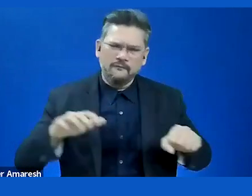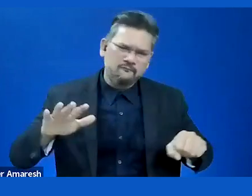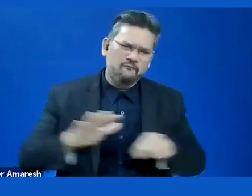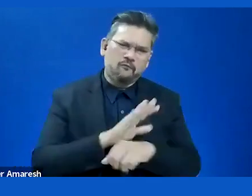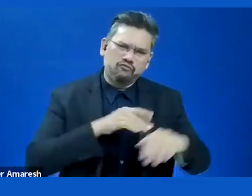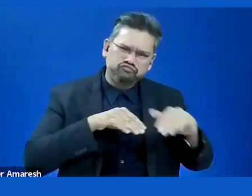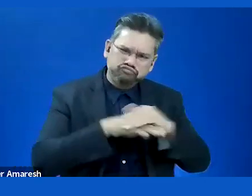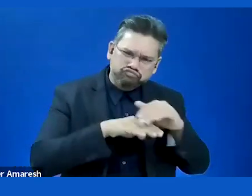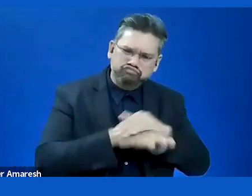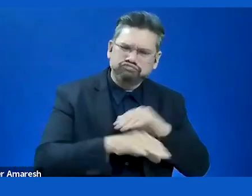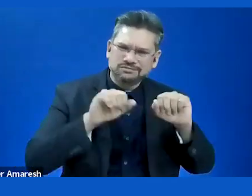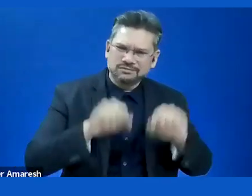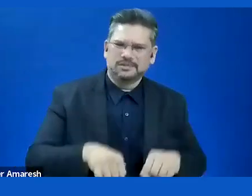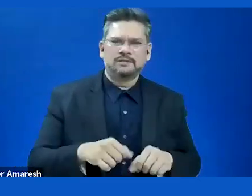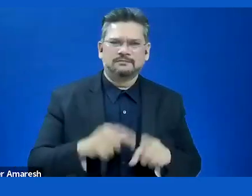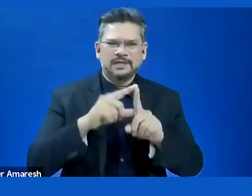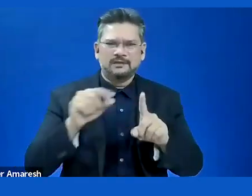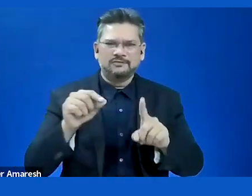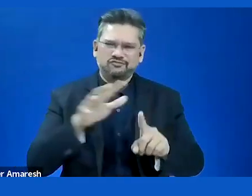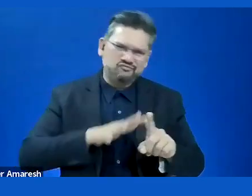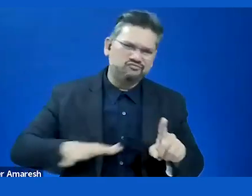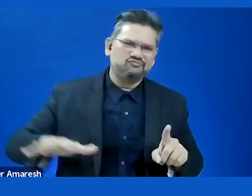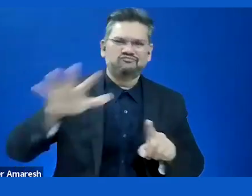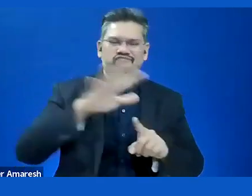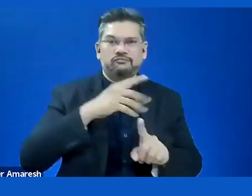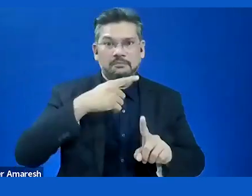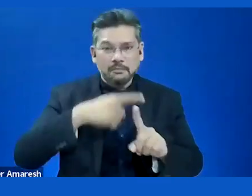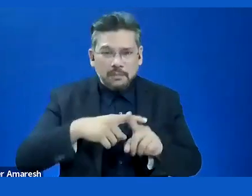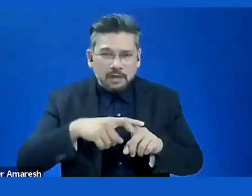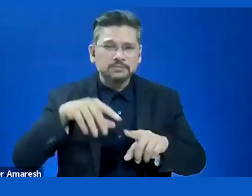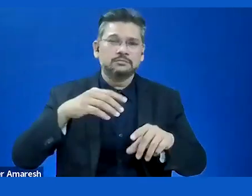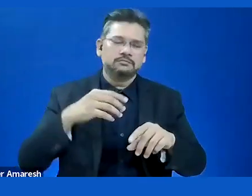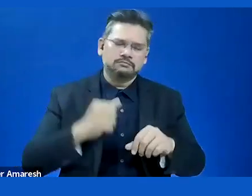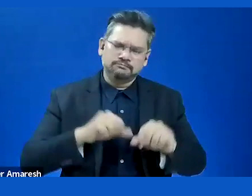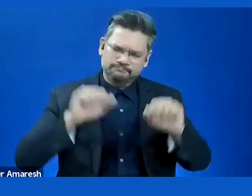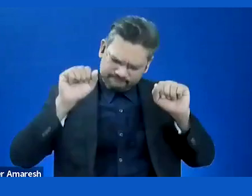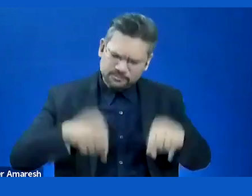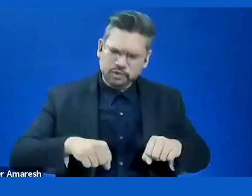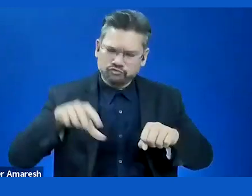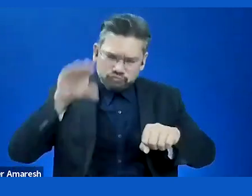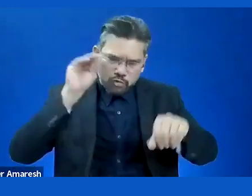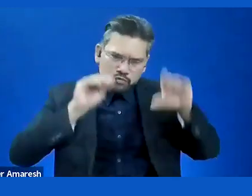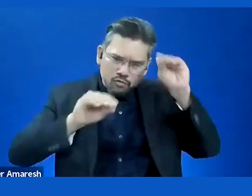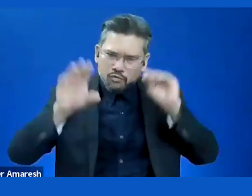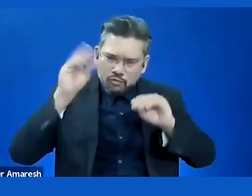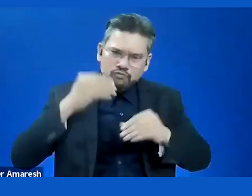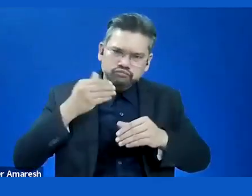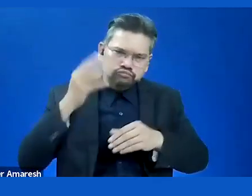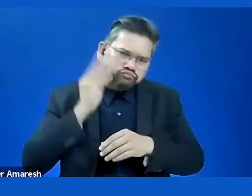we are committed also to learning the experience and from the feedback we're getting from users and